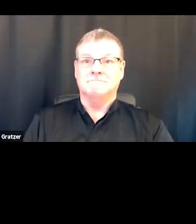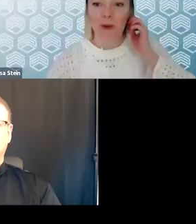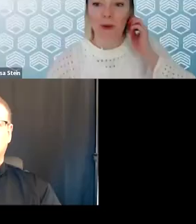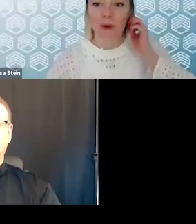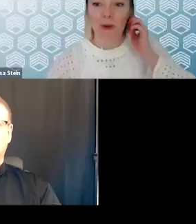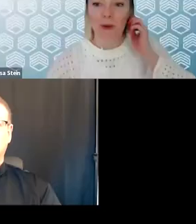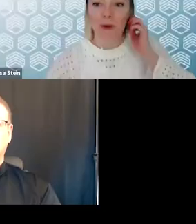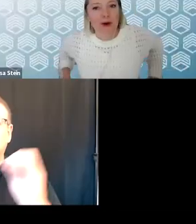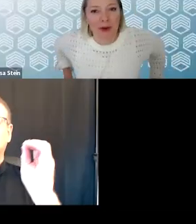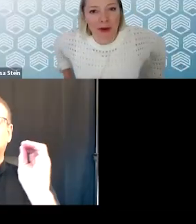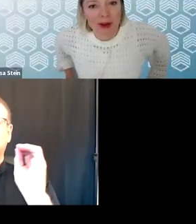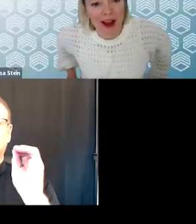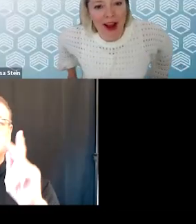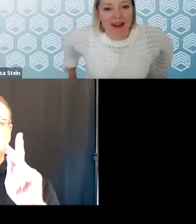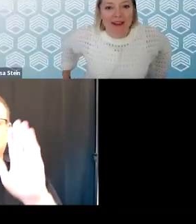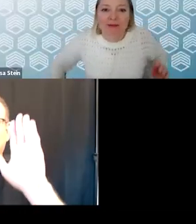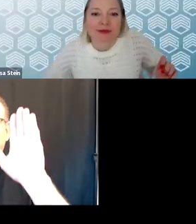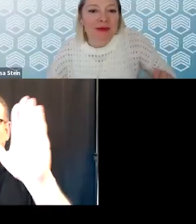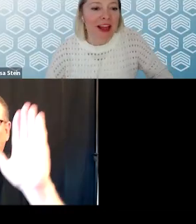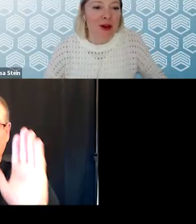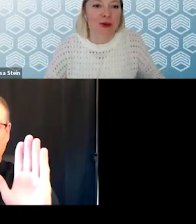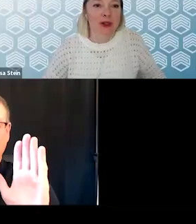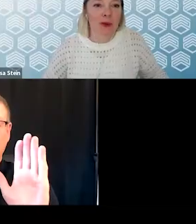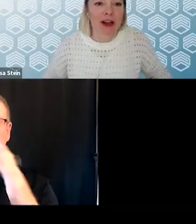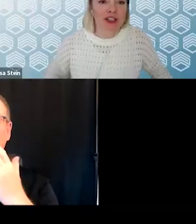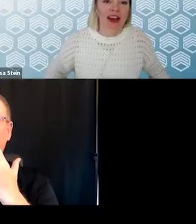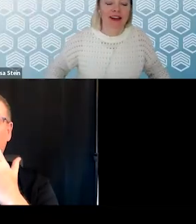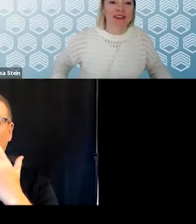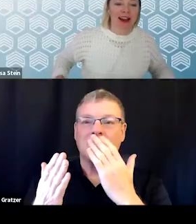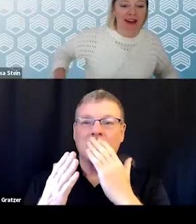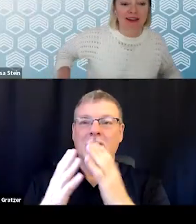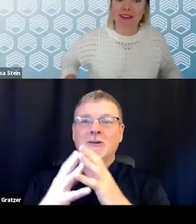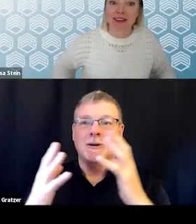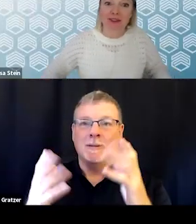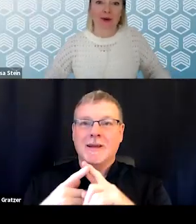Okay. Wonderful. Thank you so much, Tandis and Leigh,